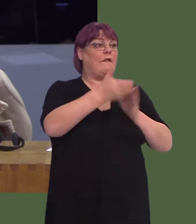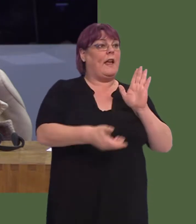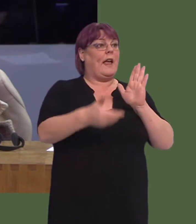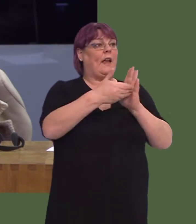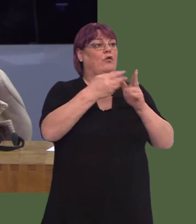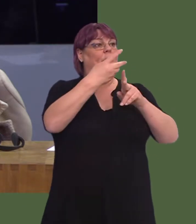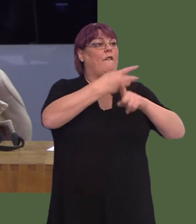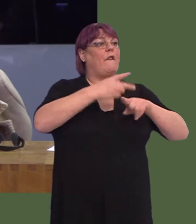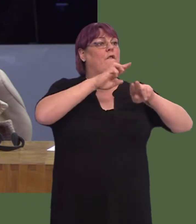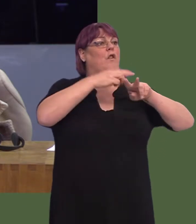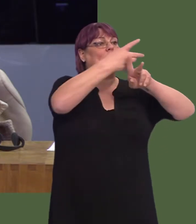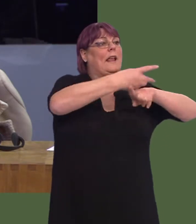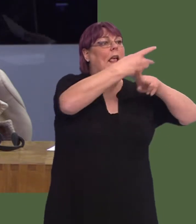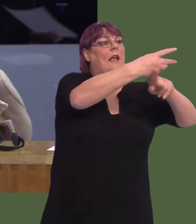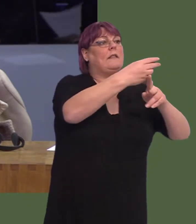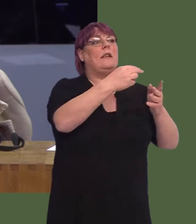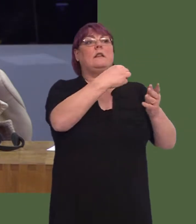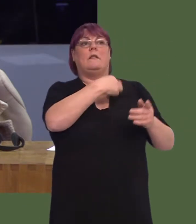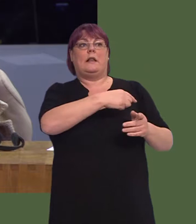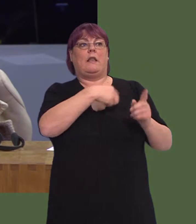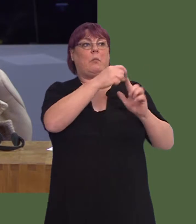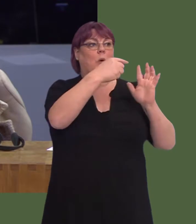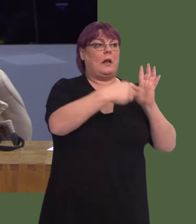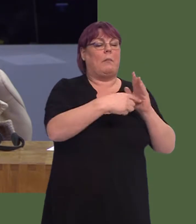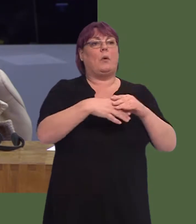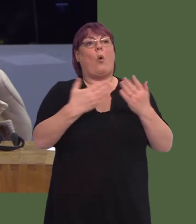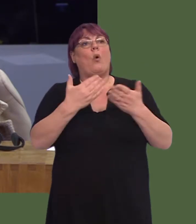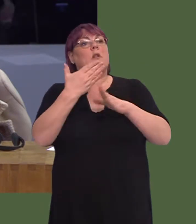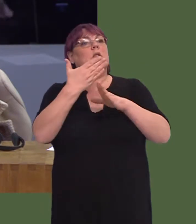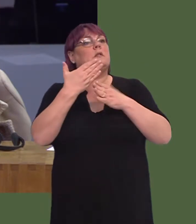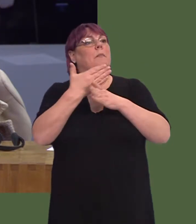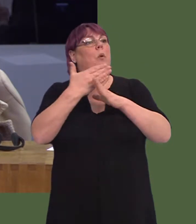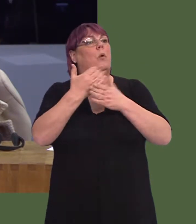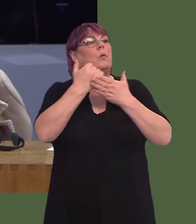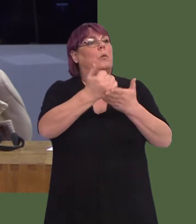carers in Neath Port Talbot or a support worker for looked-after children in Swansea, the